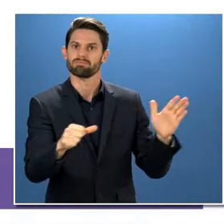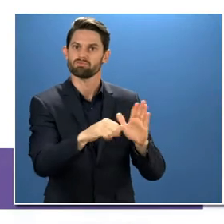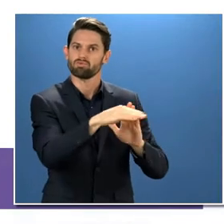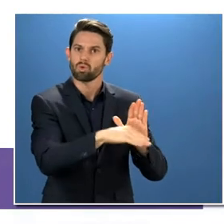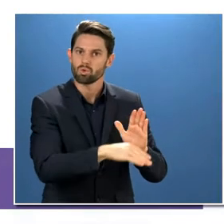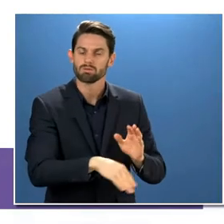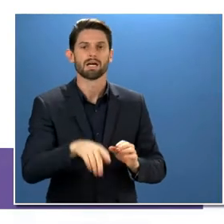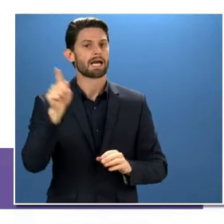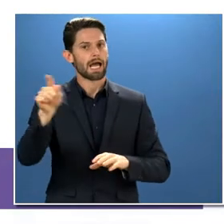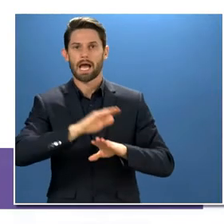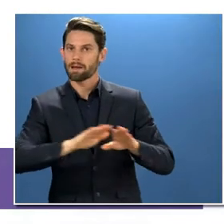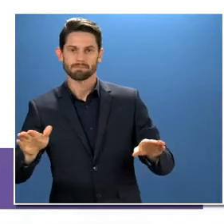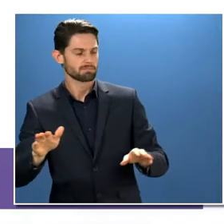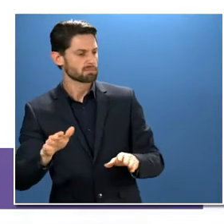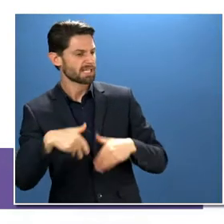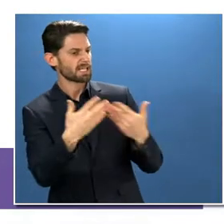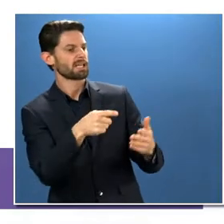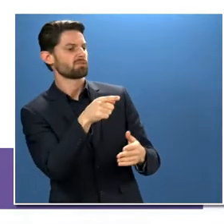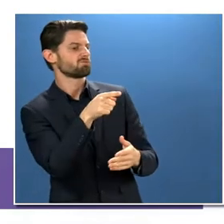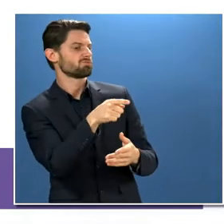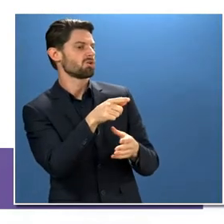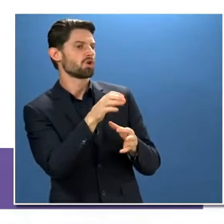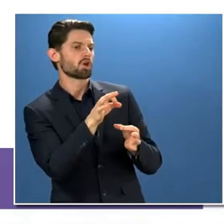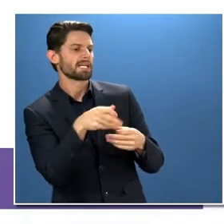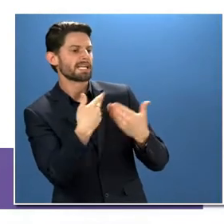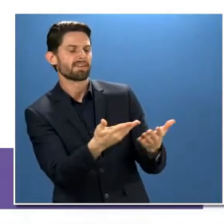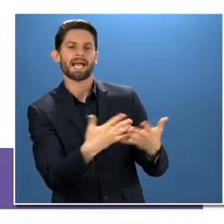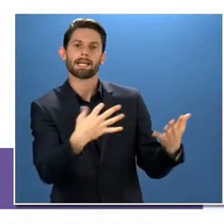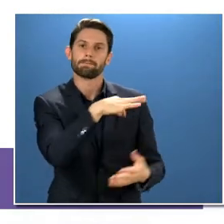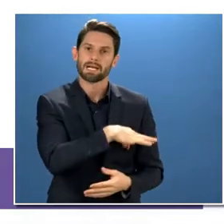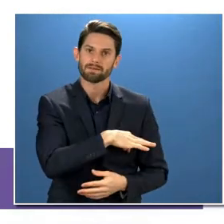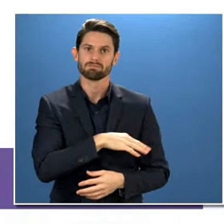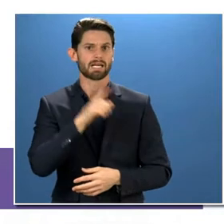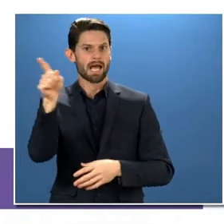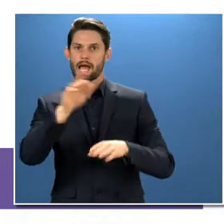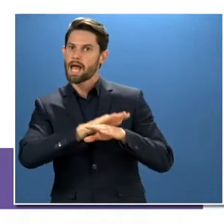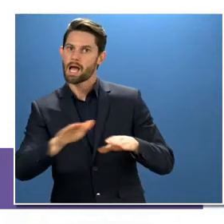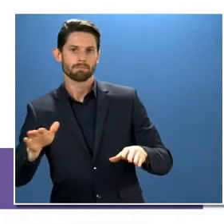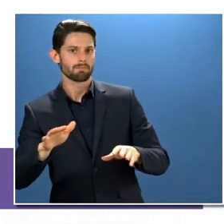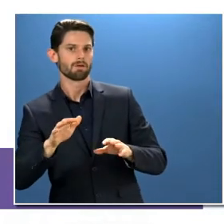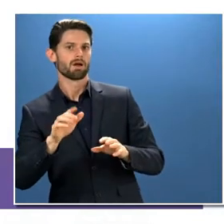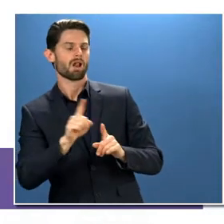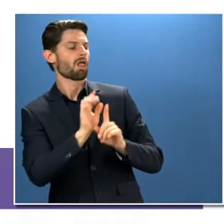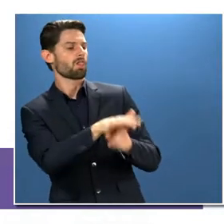to benefits, denying opportunities for promotion associated with employment,